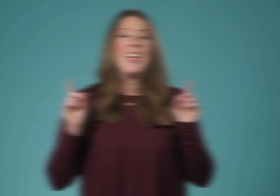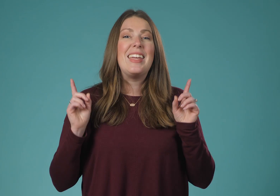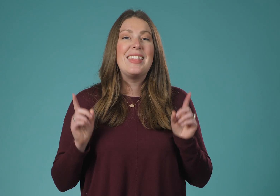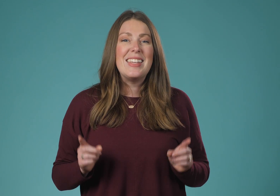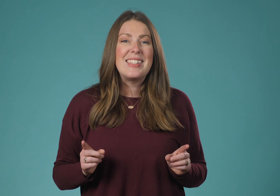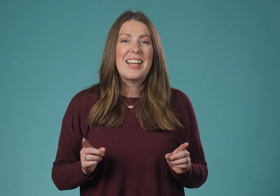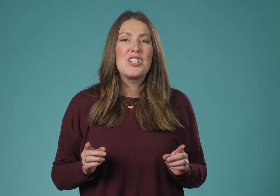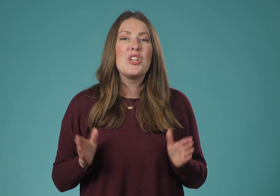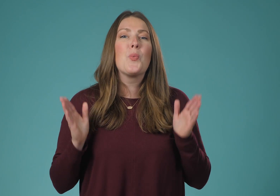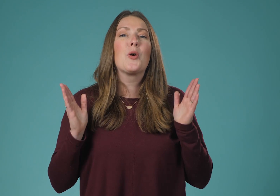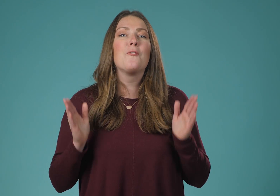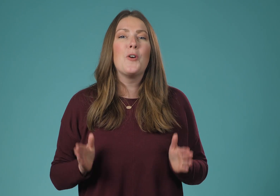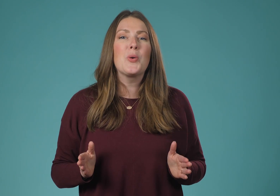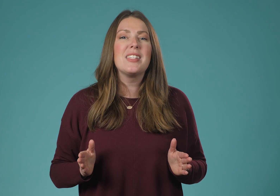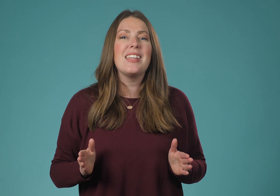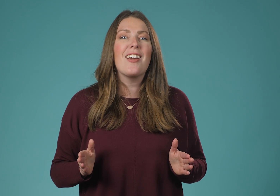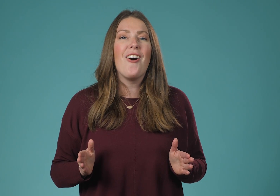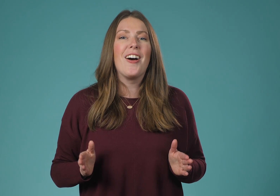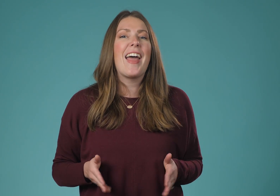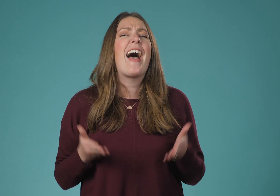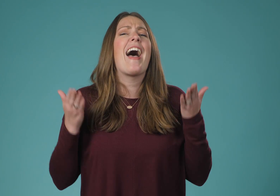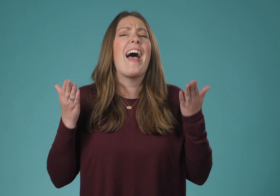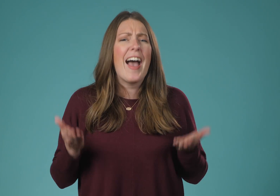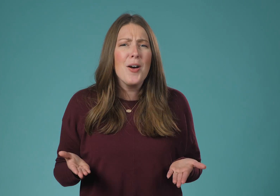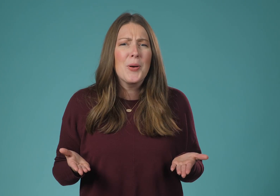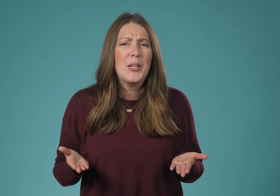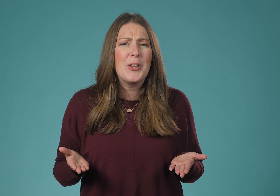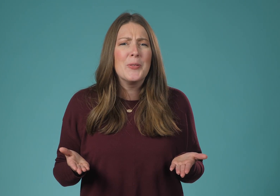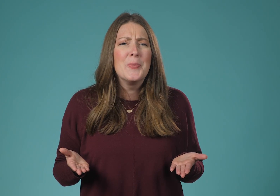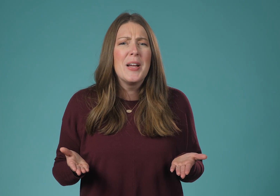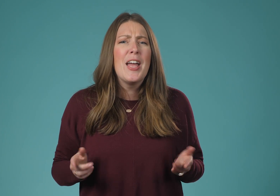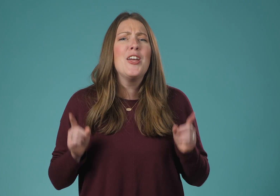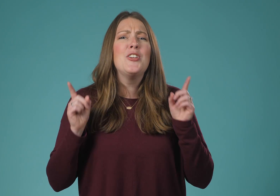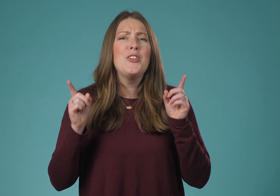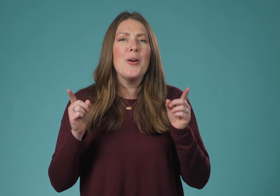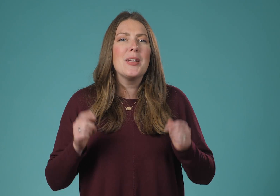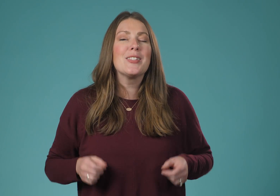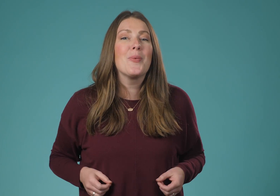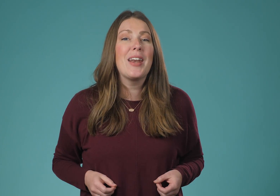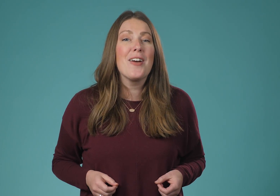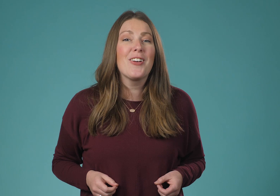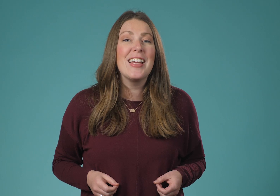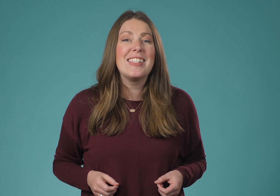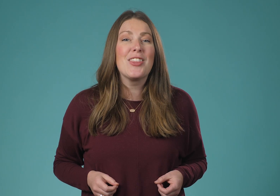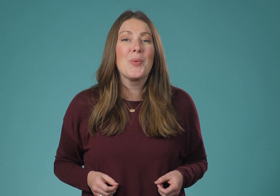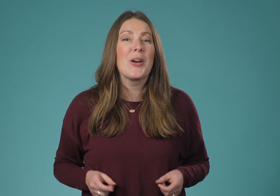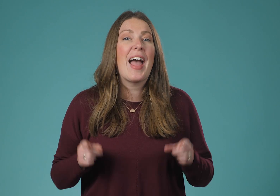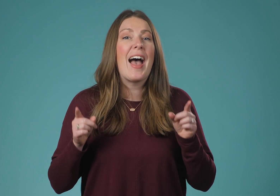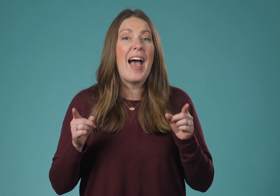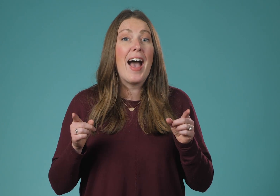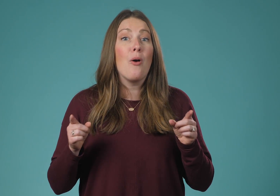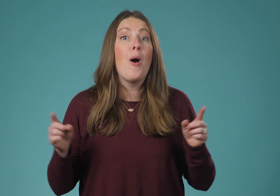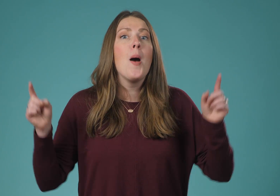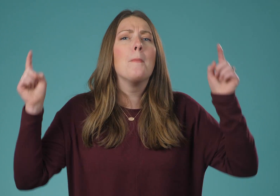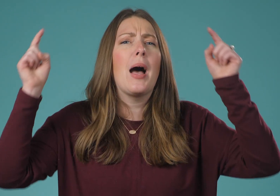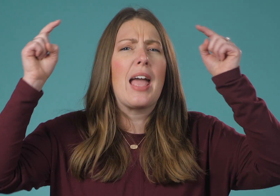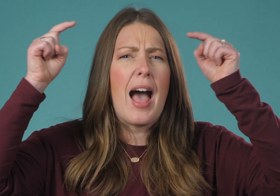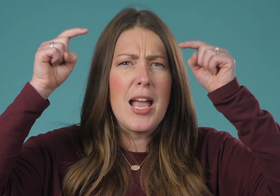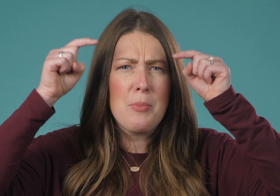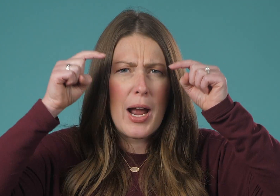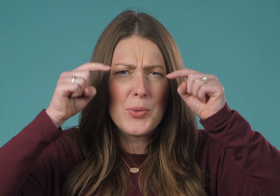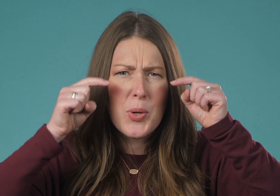In this section we're focusing on how are you. Notice whenever I said the word how my eyebrows